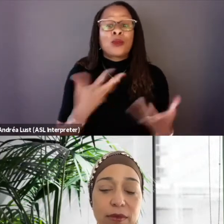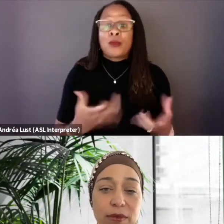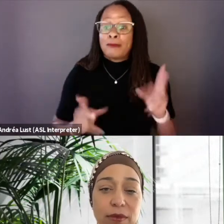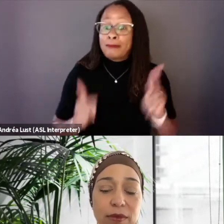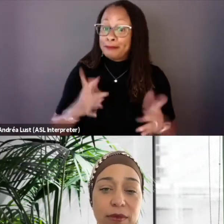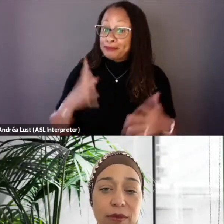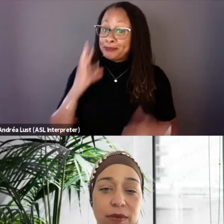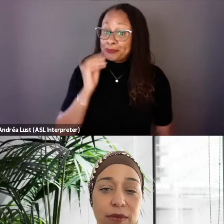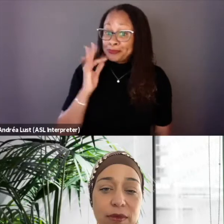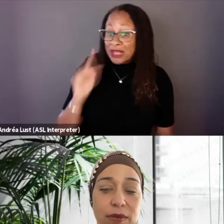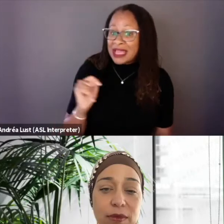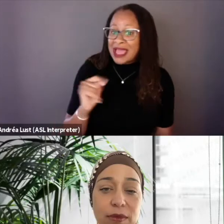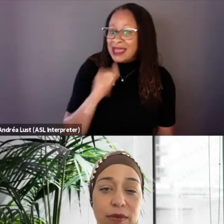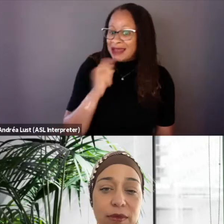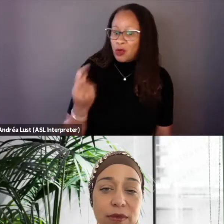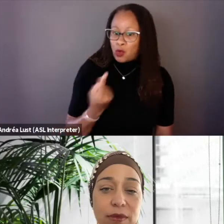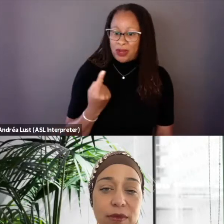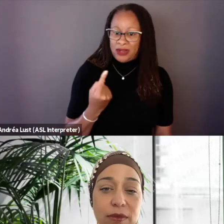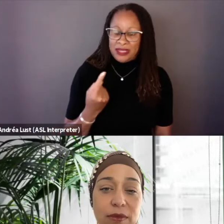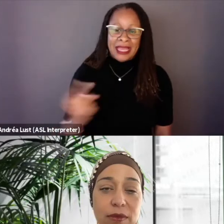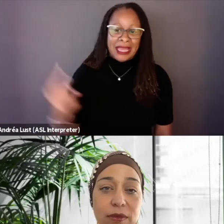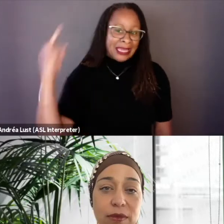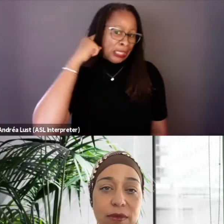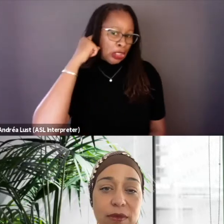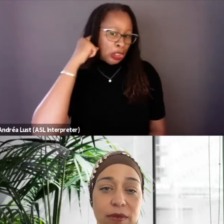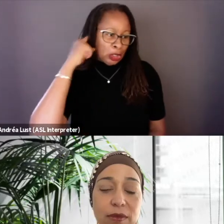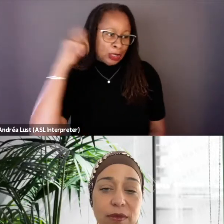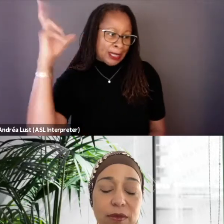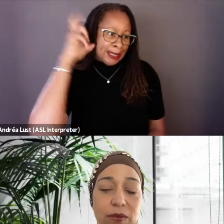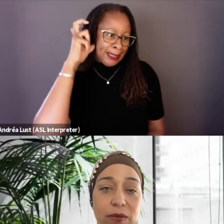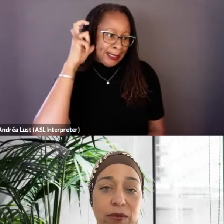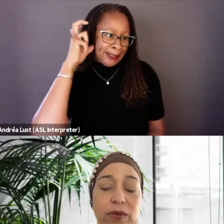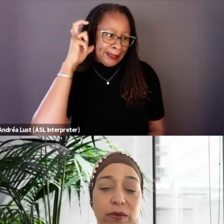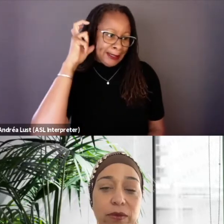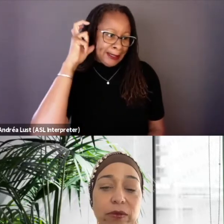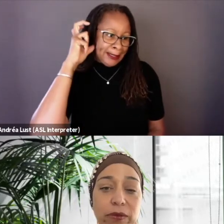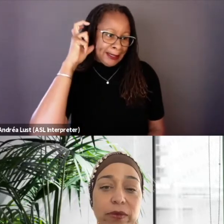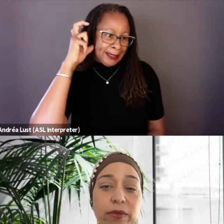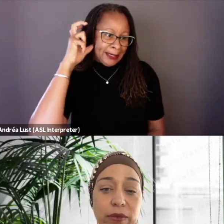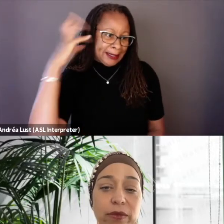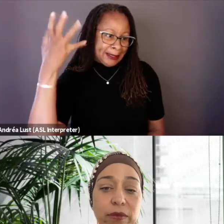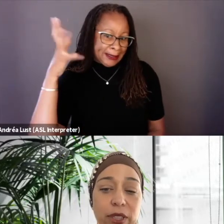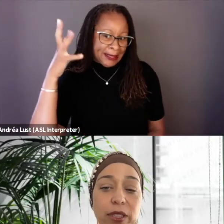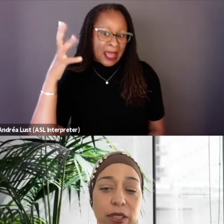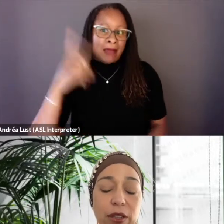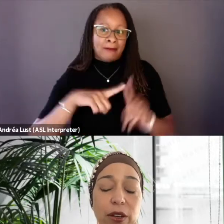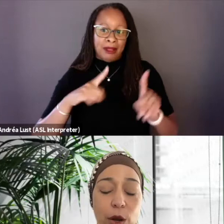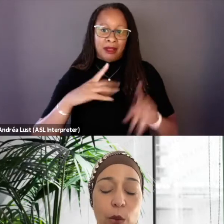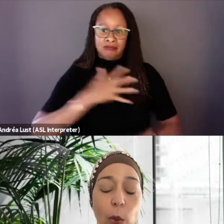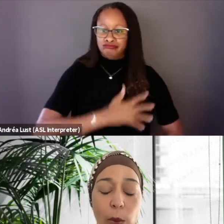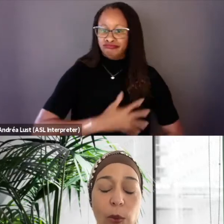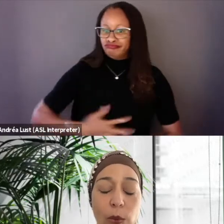and not just hear it and listen, listen and hear it up here, but kind of experience it in here.